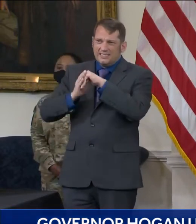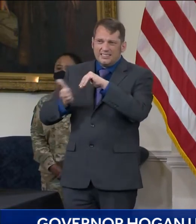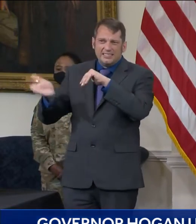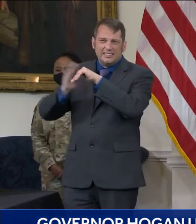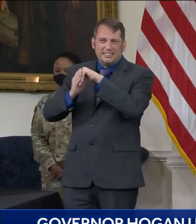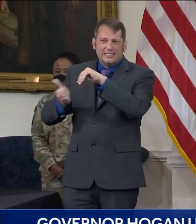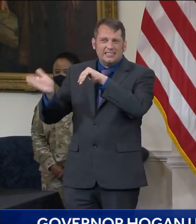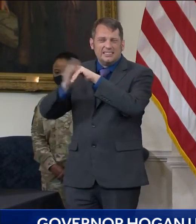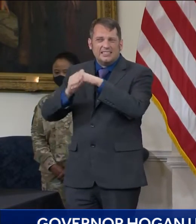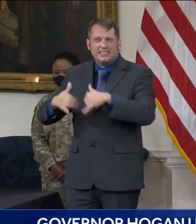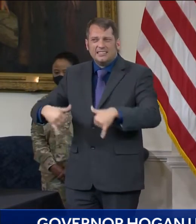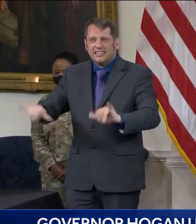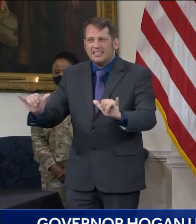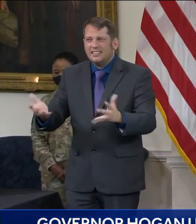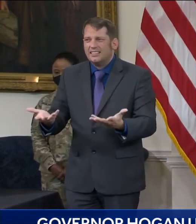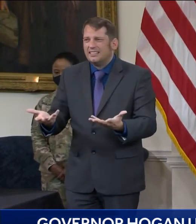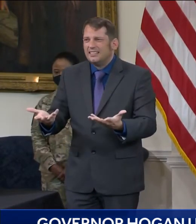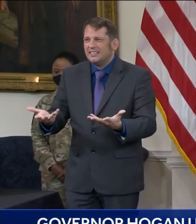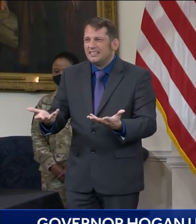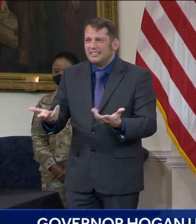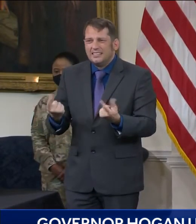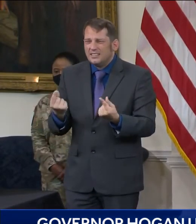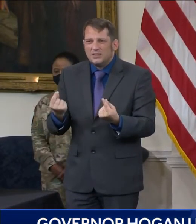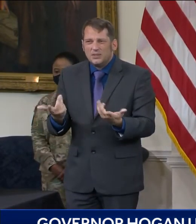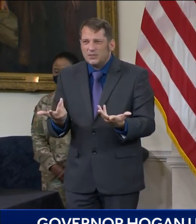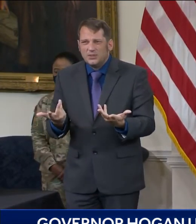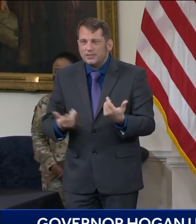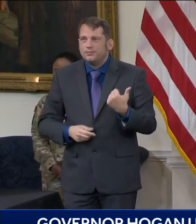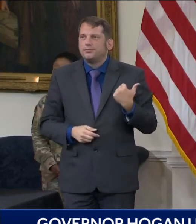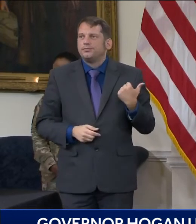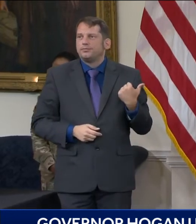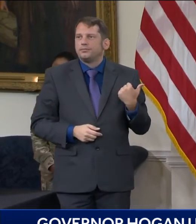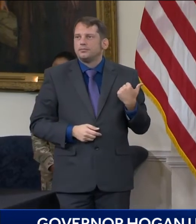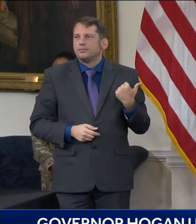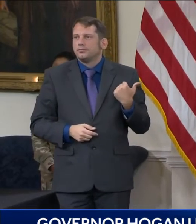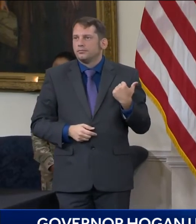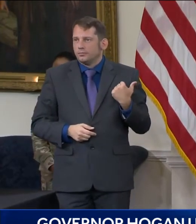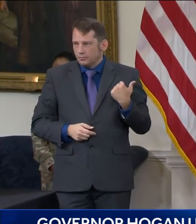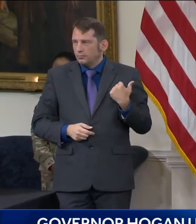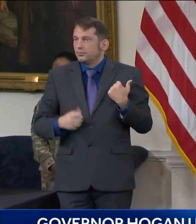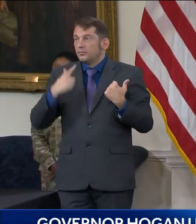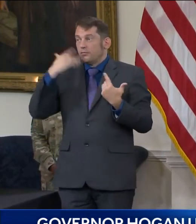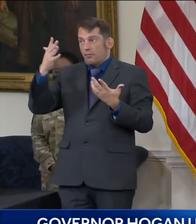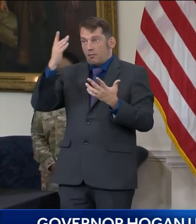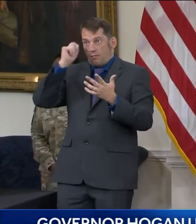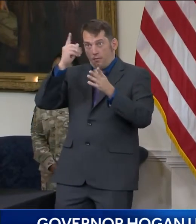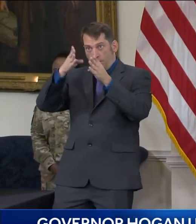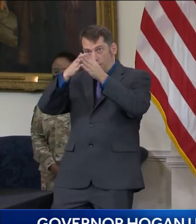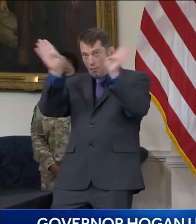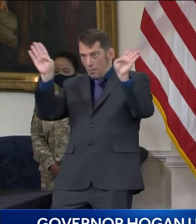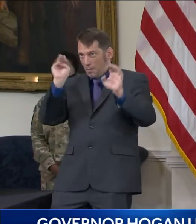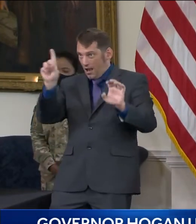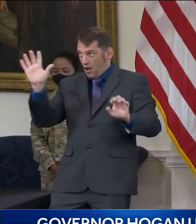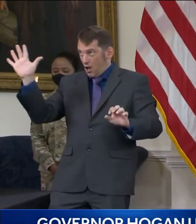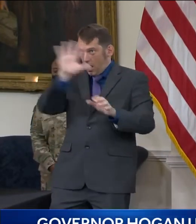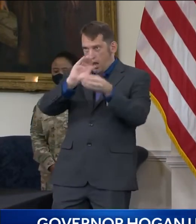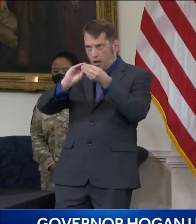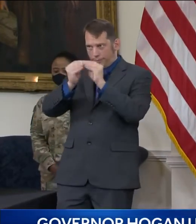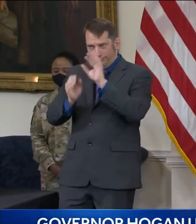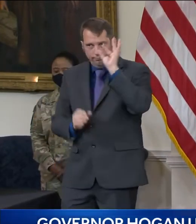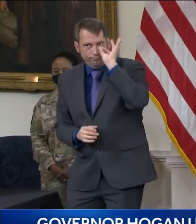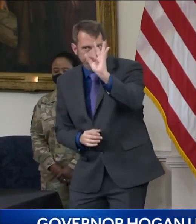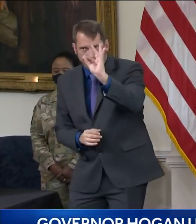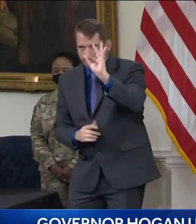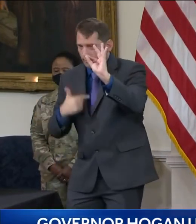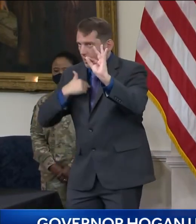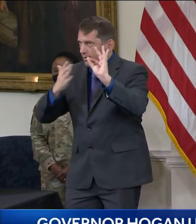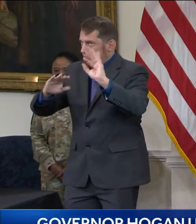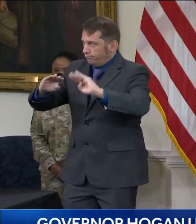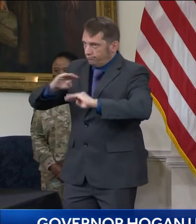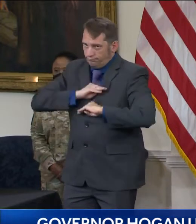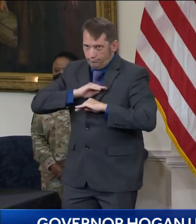THE STATE NUMBERS BECAUSE, TODAY THEY ARE ALL DOWN.